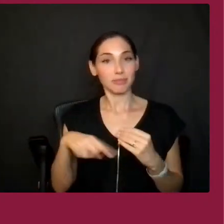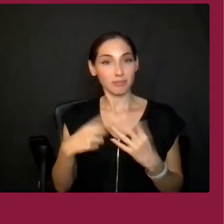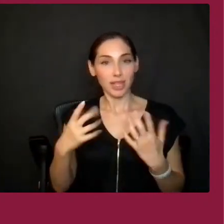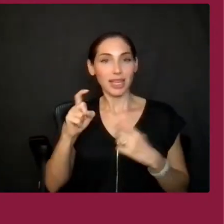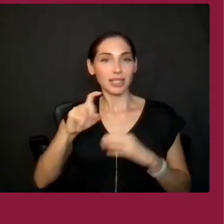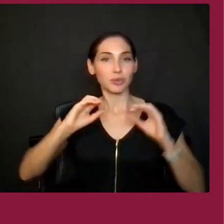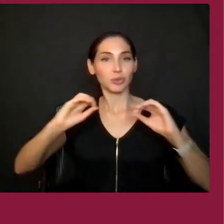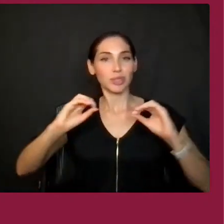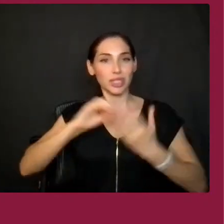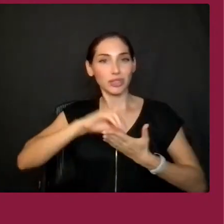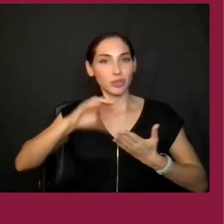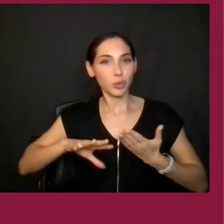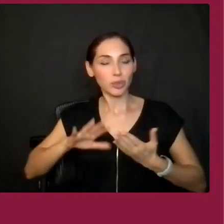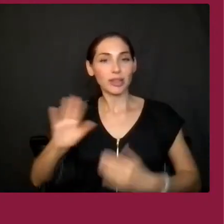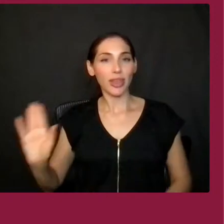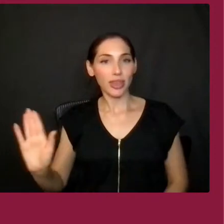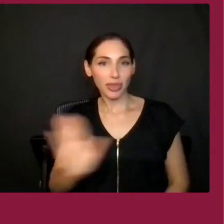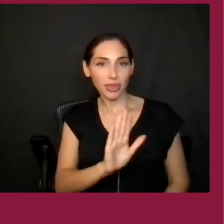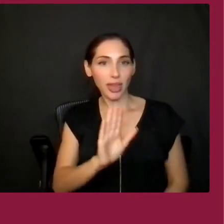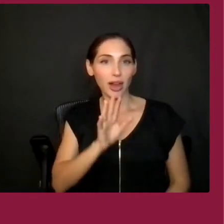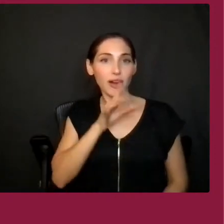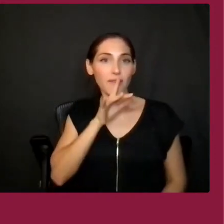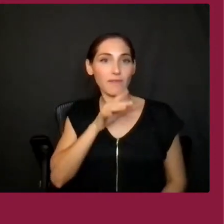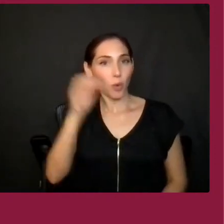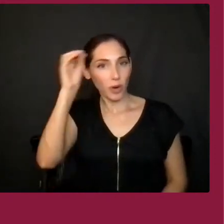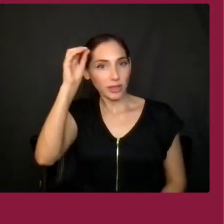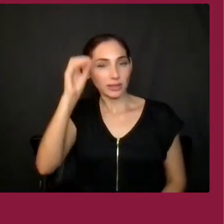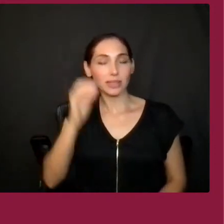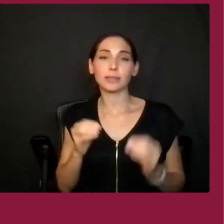that their voice is more important than that of AI.